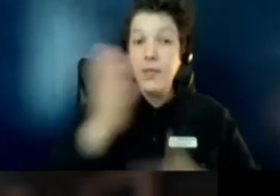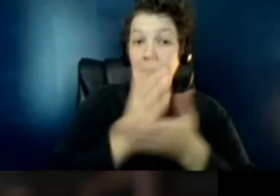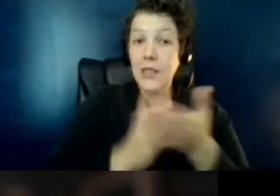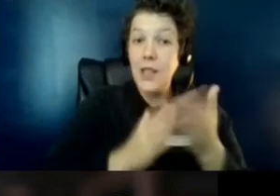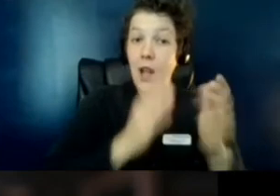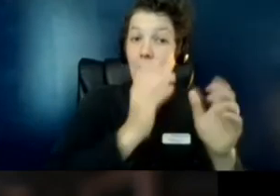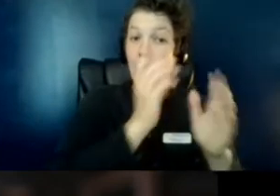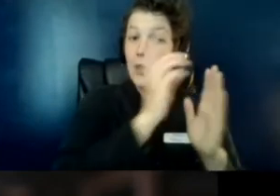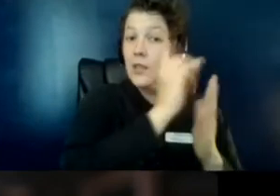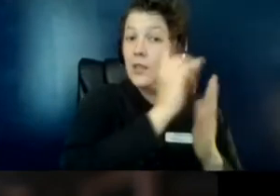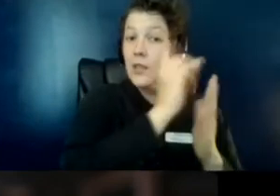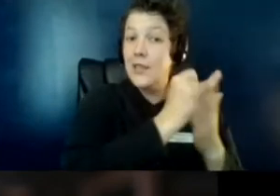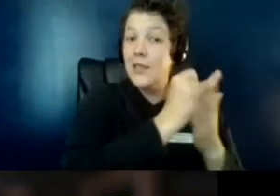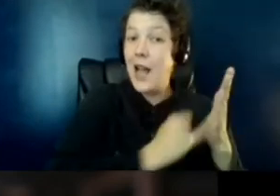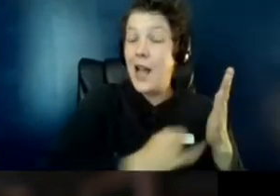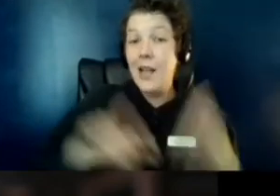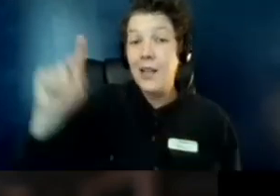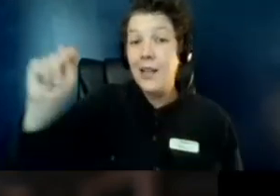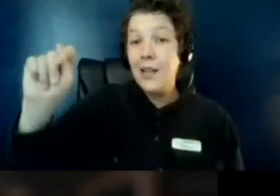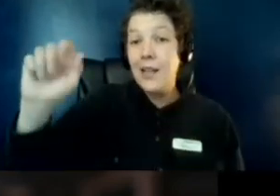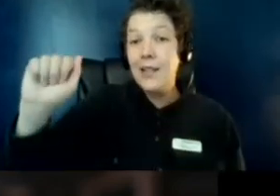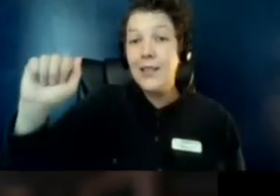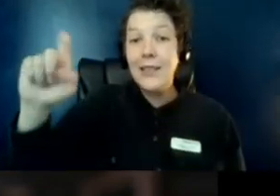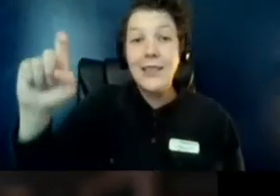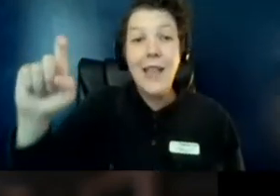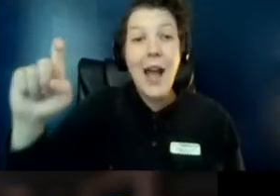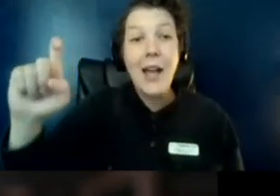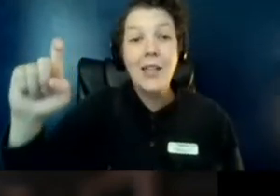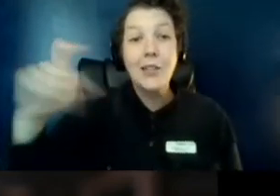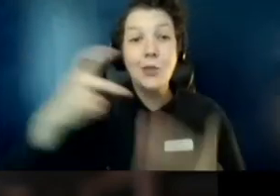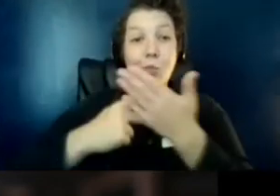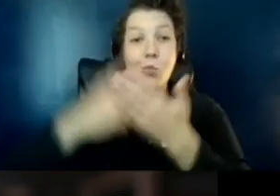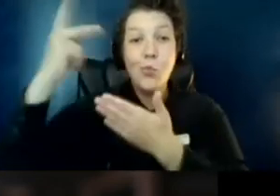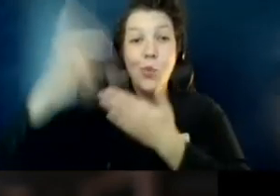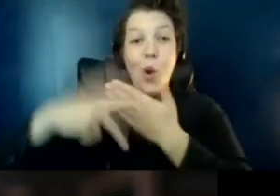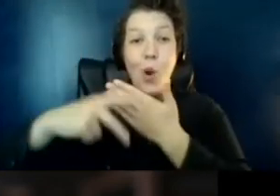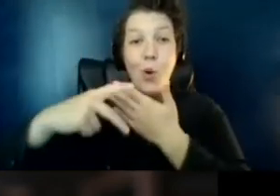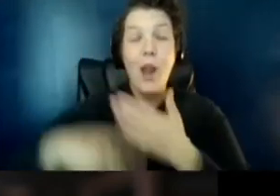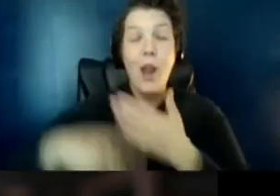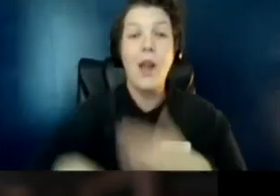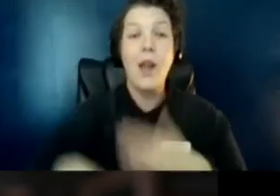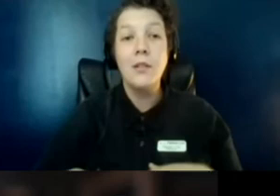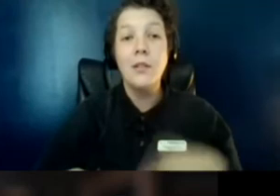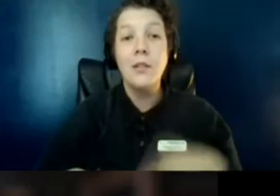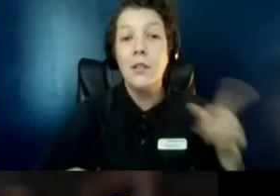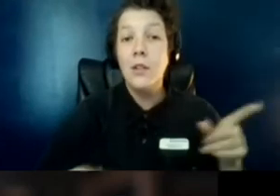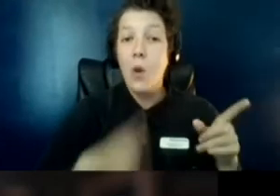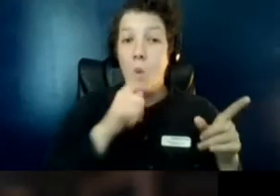keep their books or do their taxes. That's what they do. They learn amazing things like